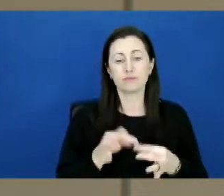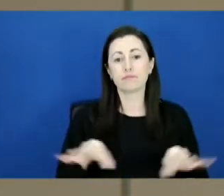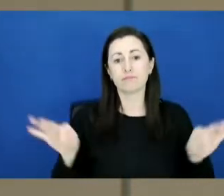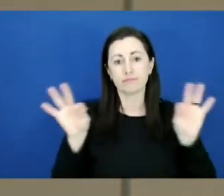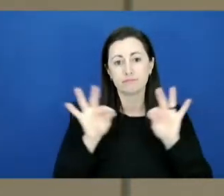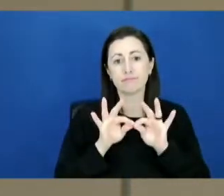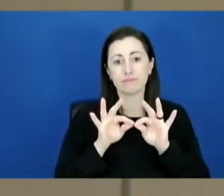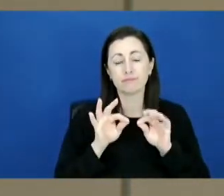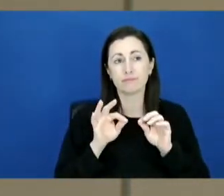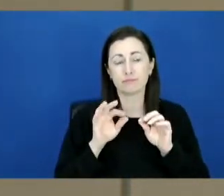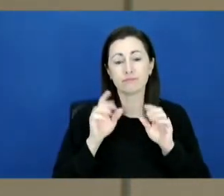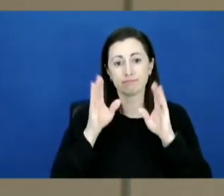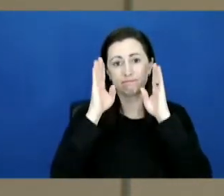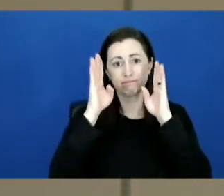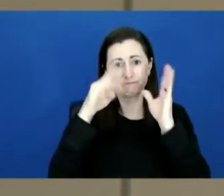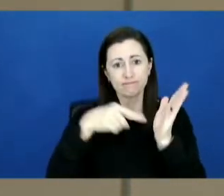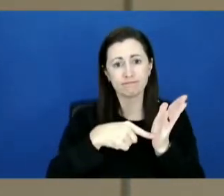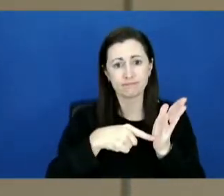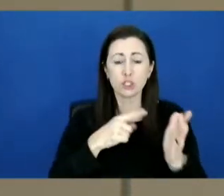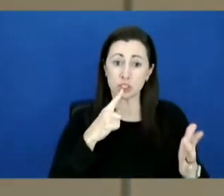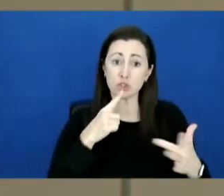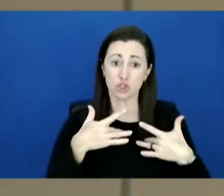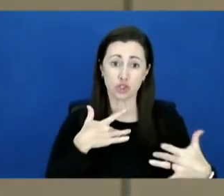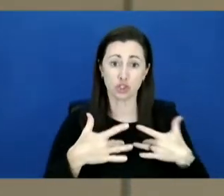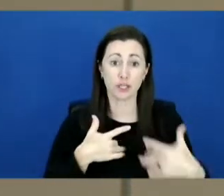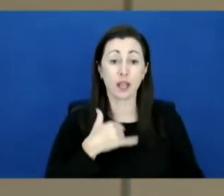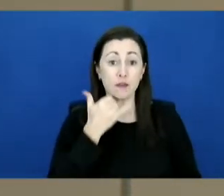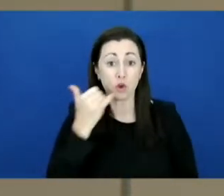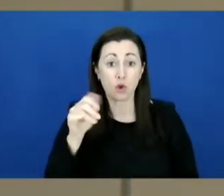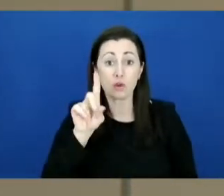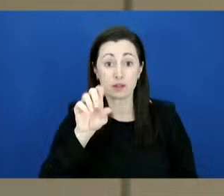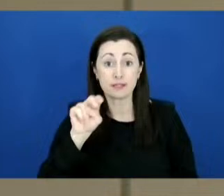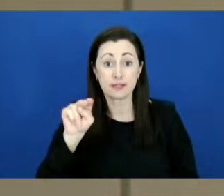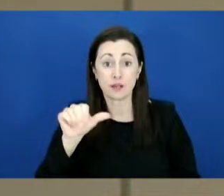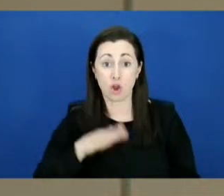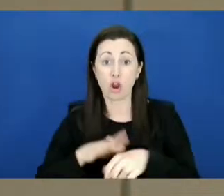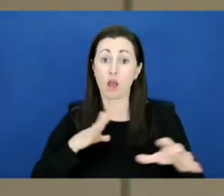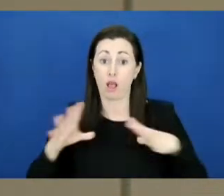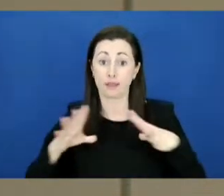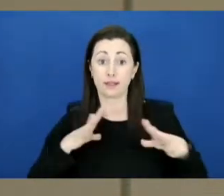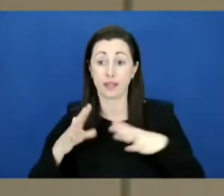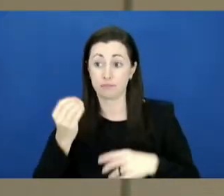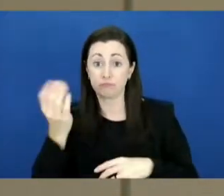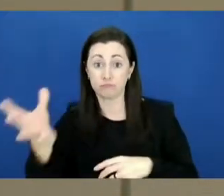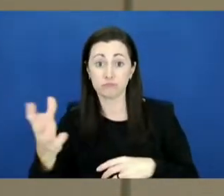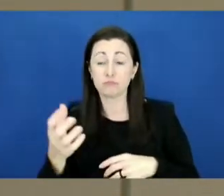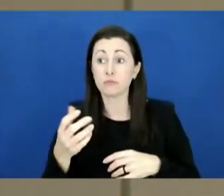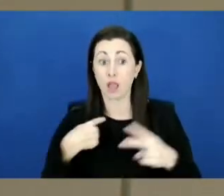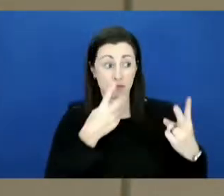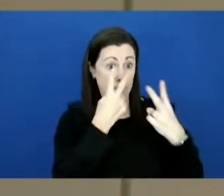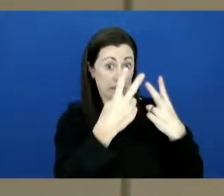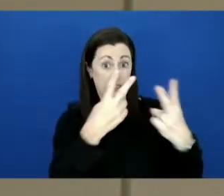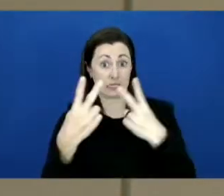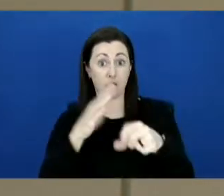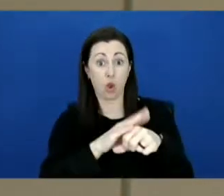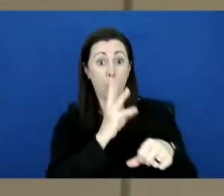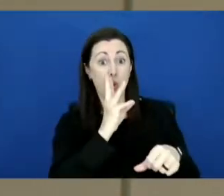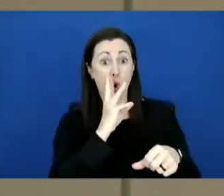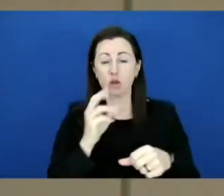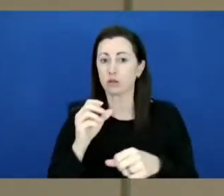COMMISSION. AND SO IN THE INTERIM, IT'S VERY CONCERNING,